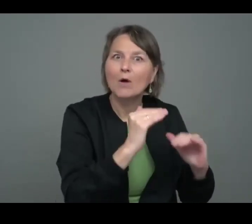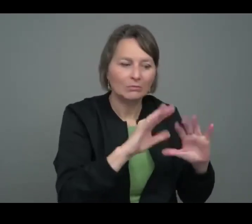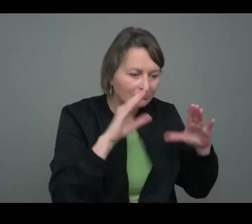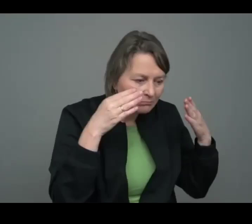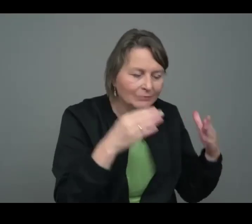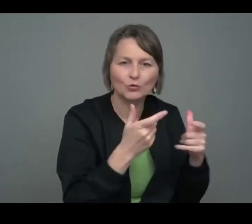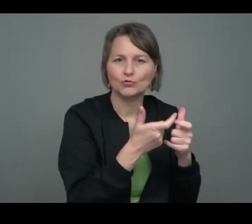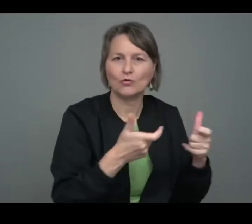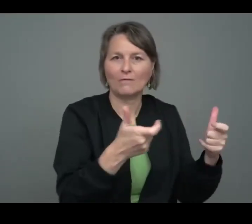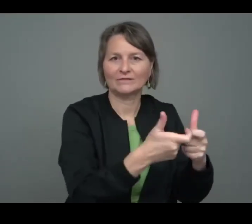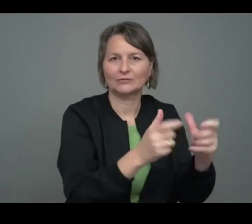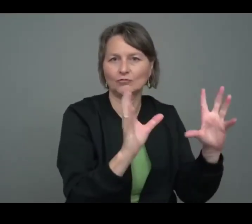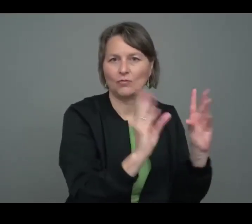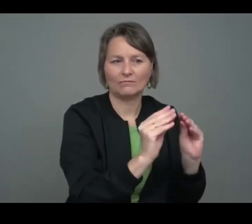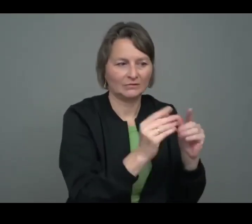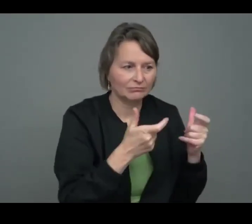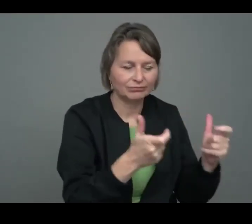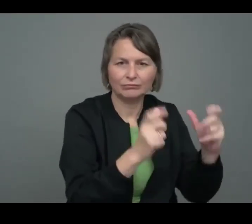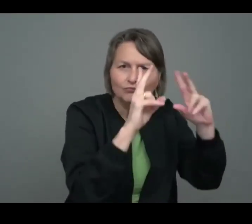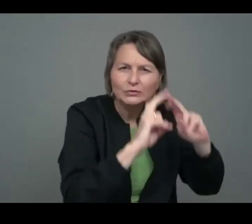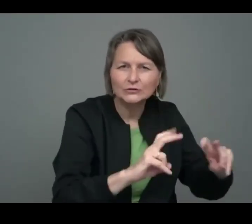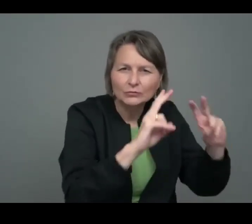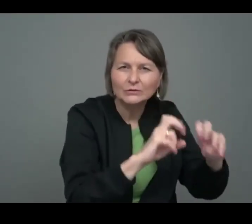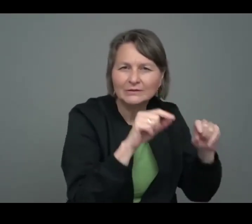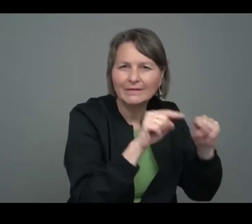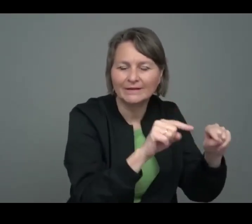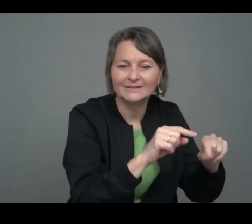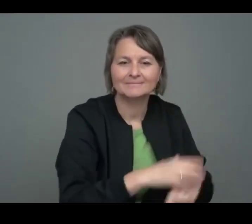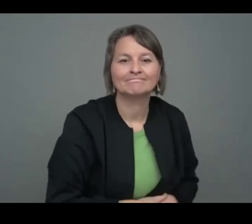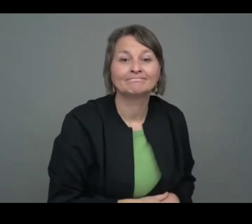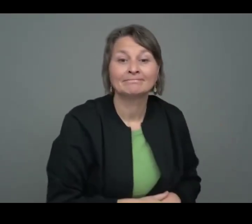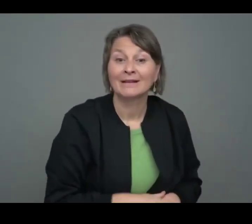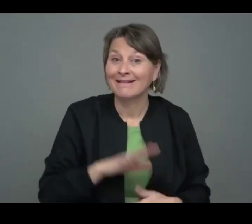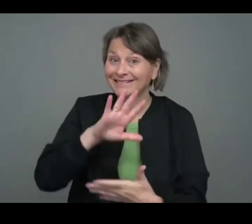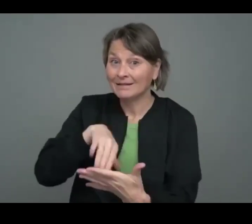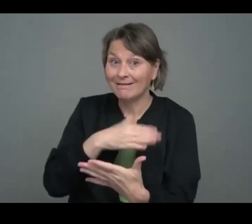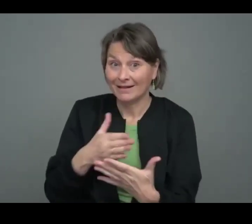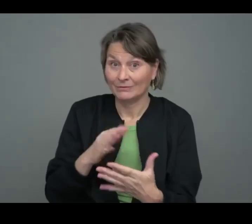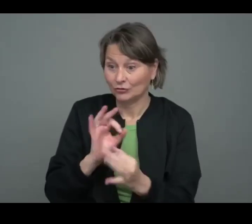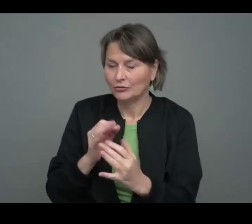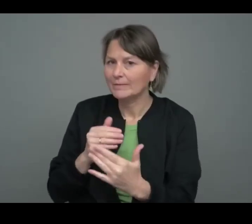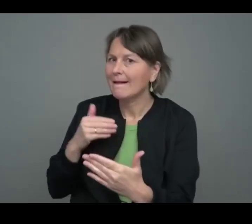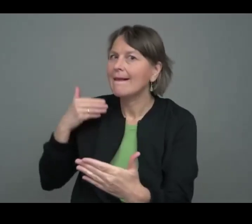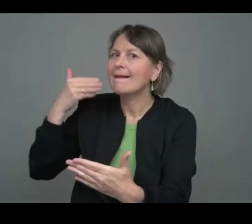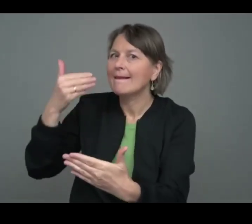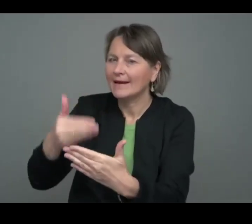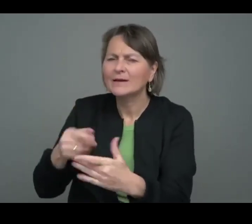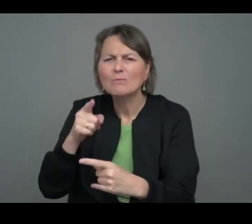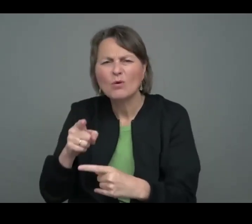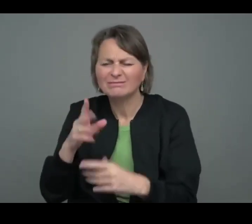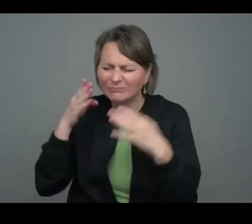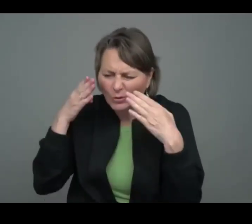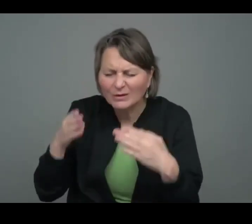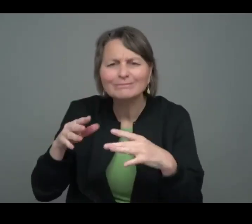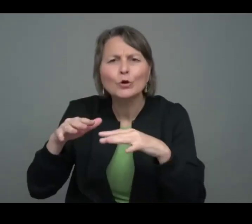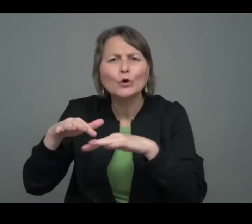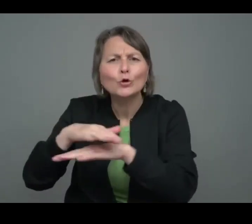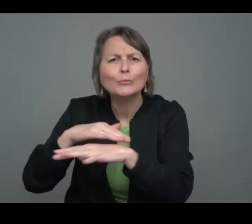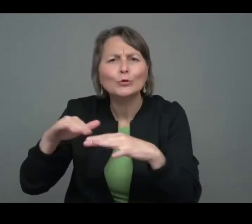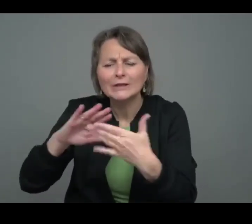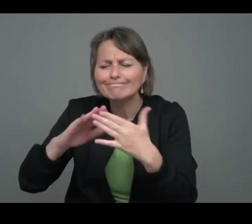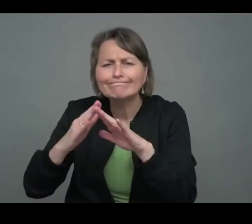1950s and this research is more focused into conference sign language, into conference interpreting.